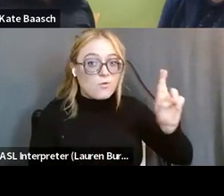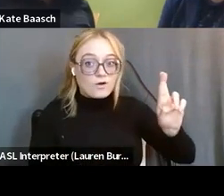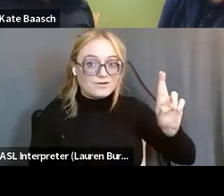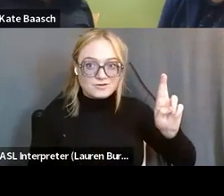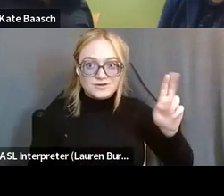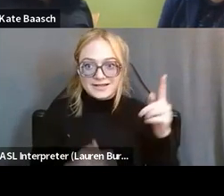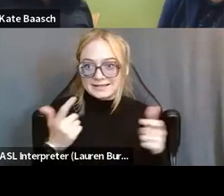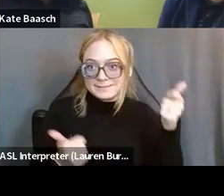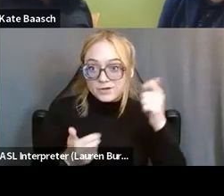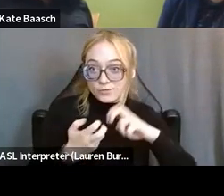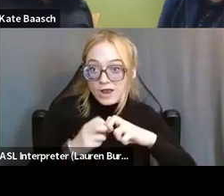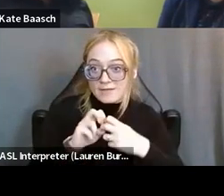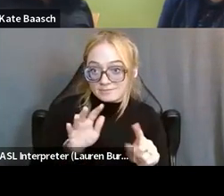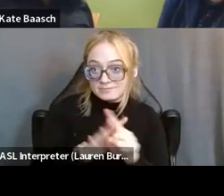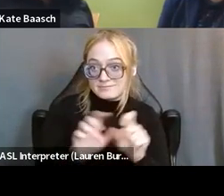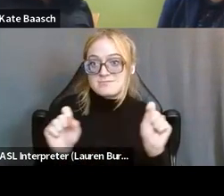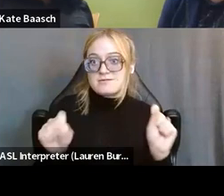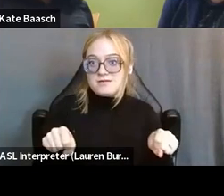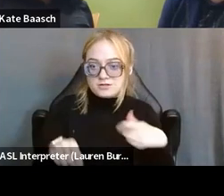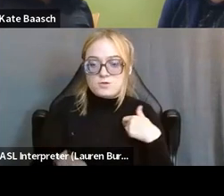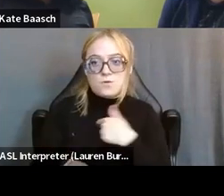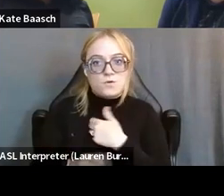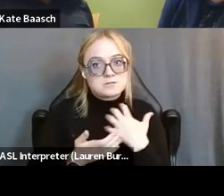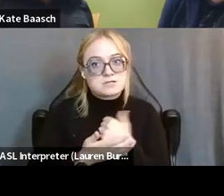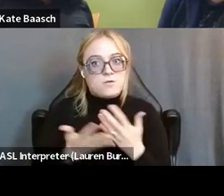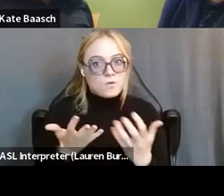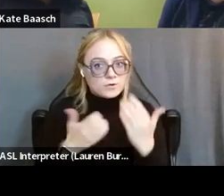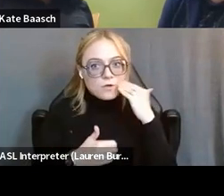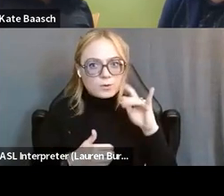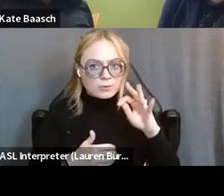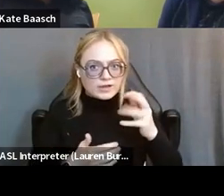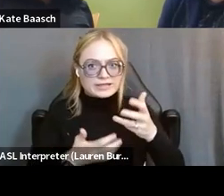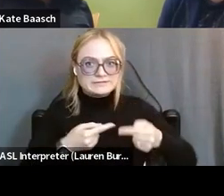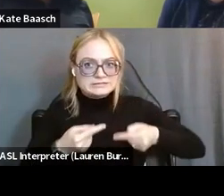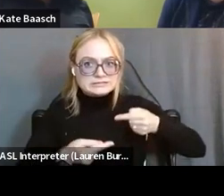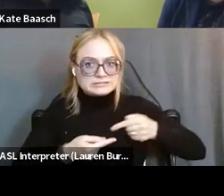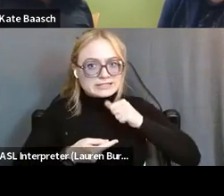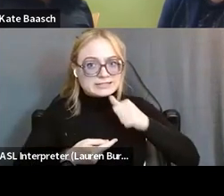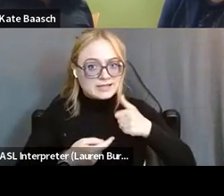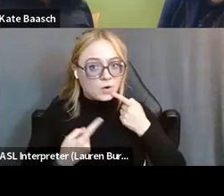So we really wanna know if that's not working, so we can get that done, get that fixed.